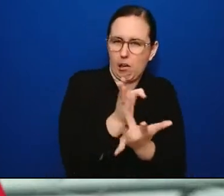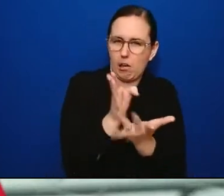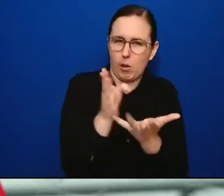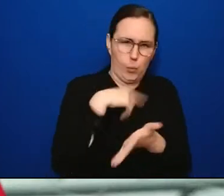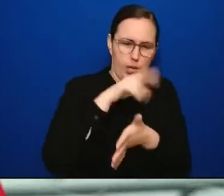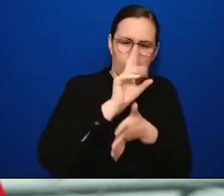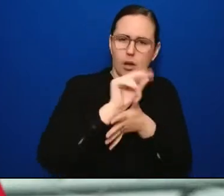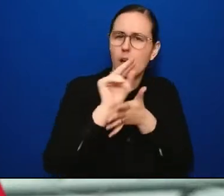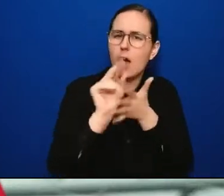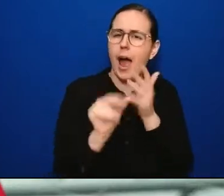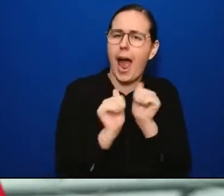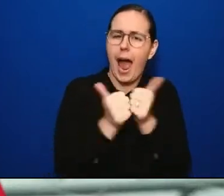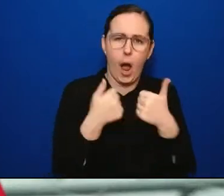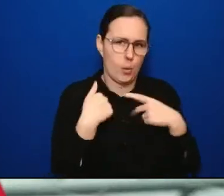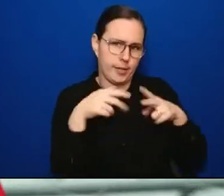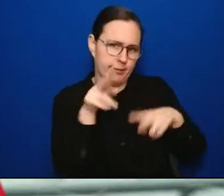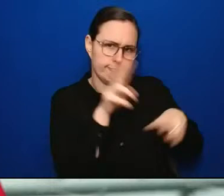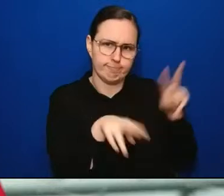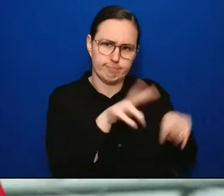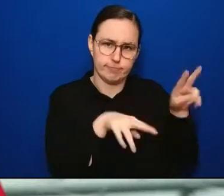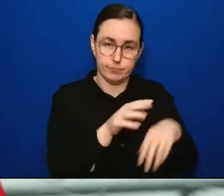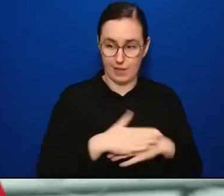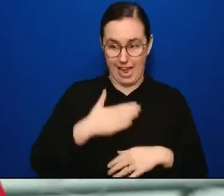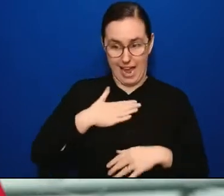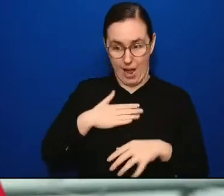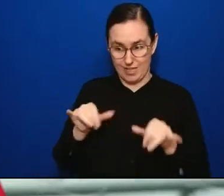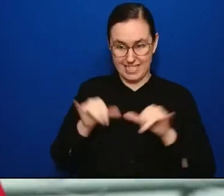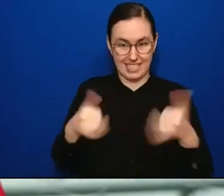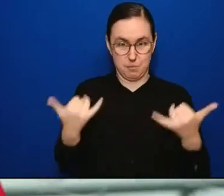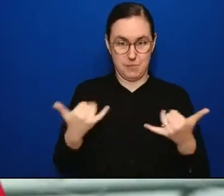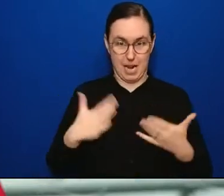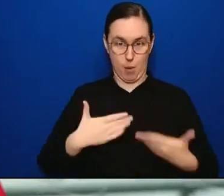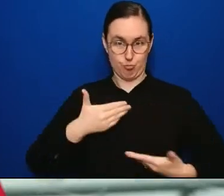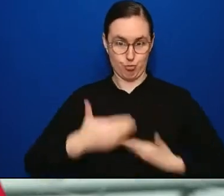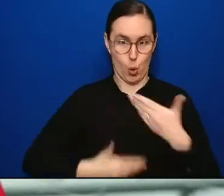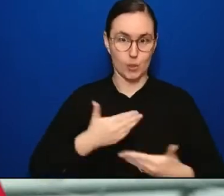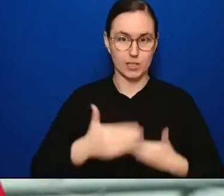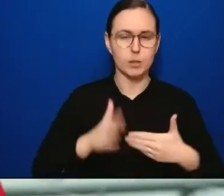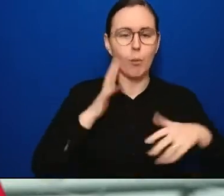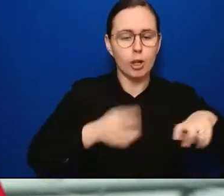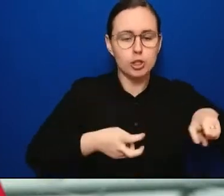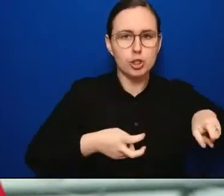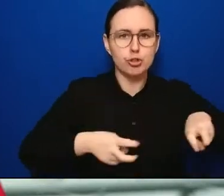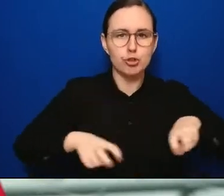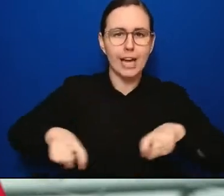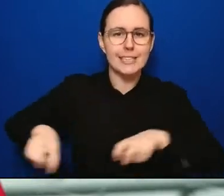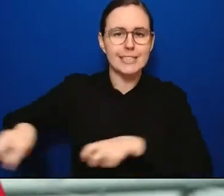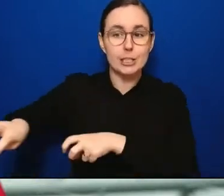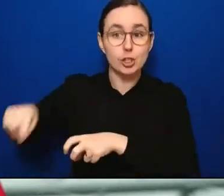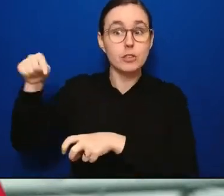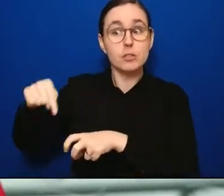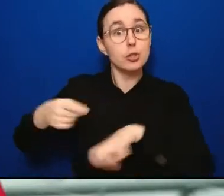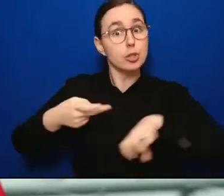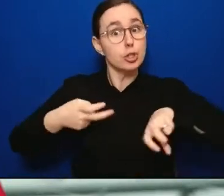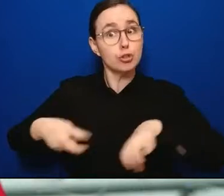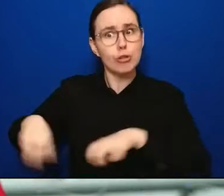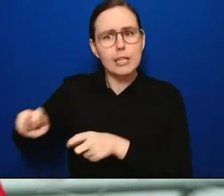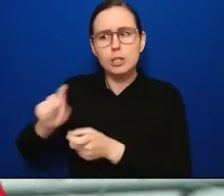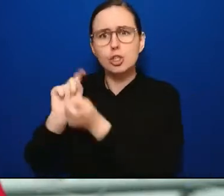We're adapting and modifying what we're doing now as we're in this transition phase, so we'll